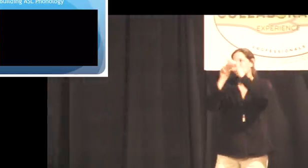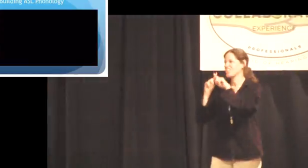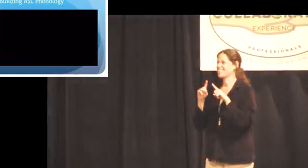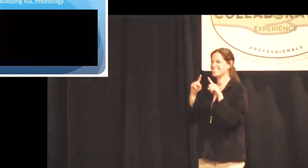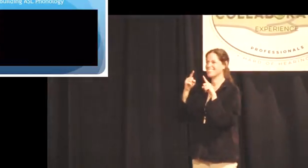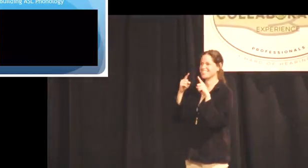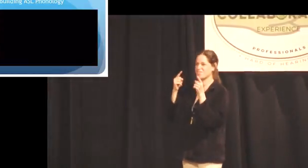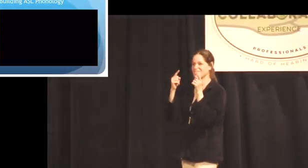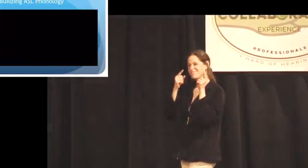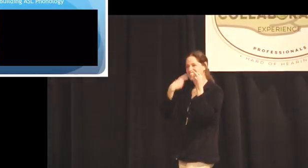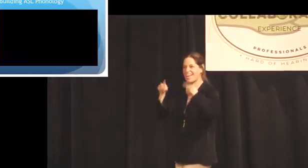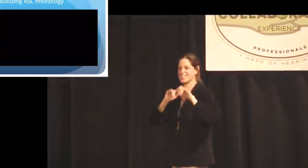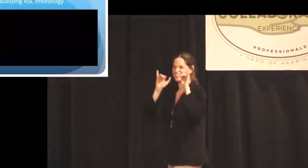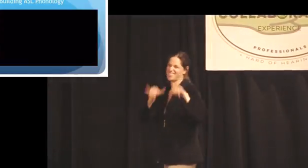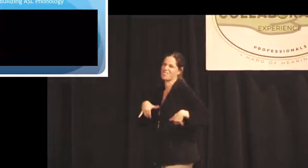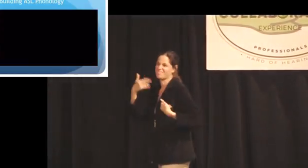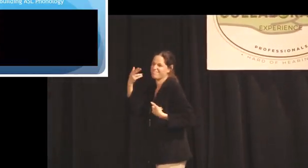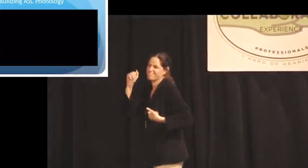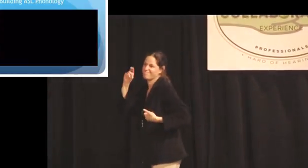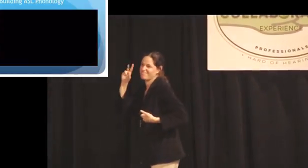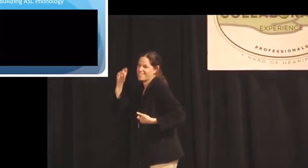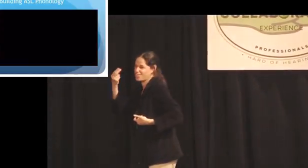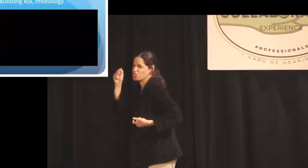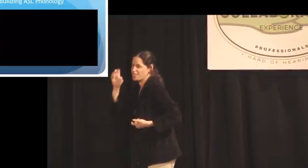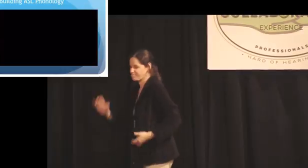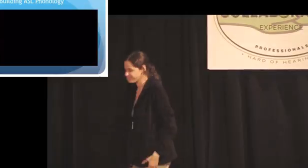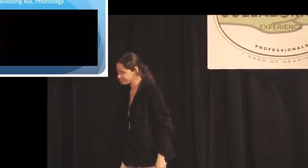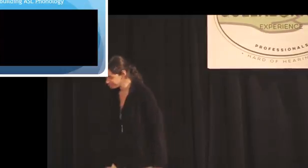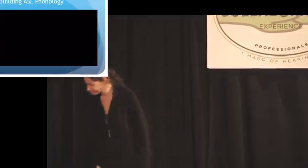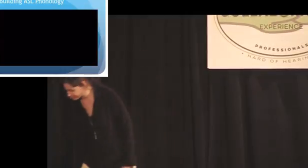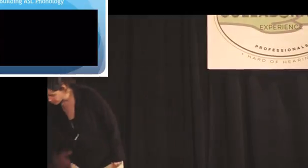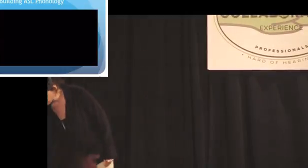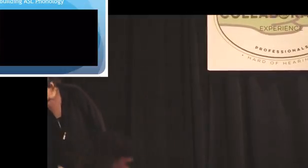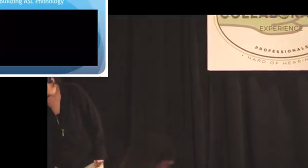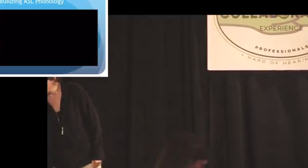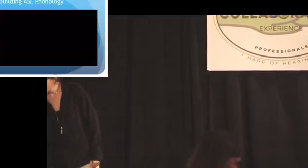There's a butterfly, a moth, that kind of stuff. So the signing story has that particular hand shape.